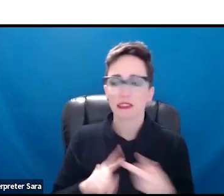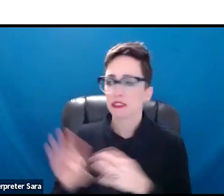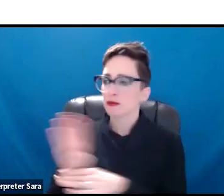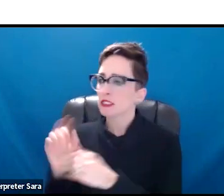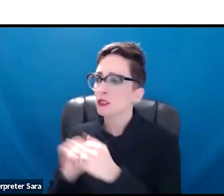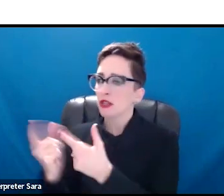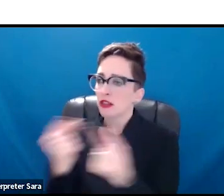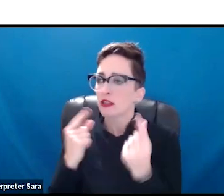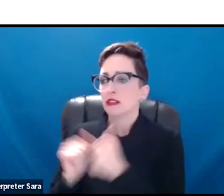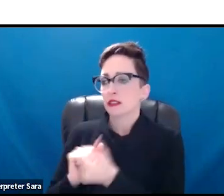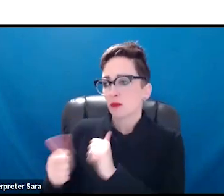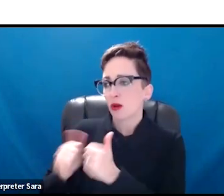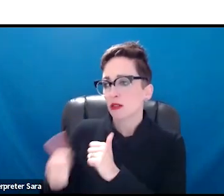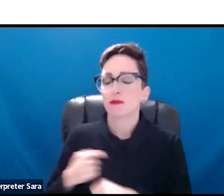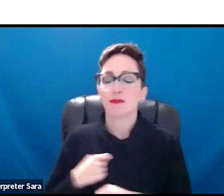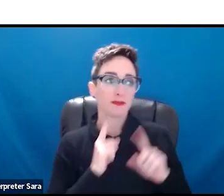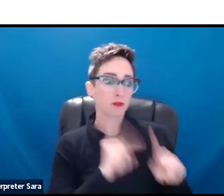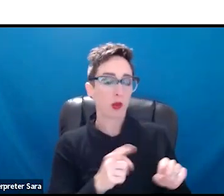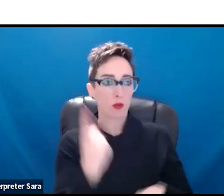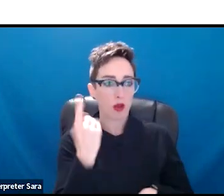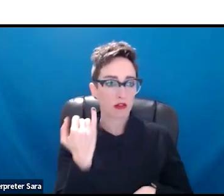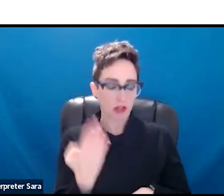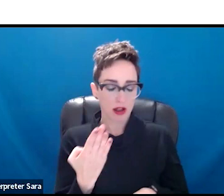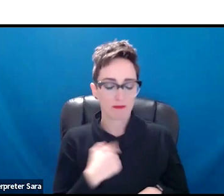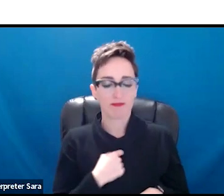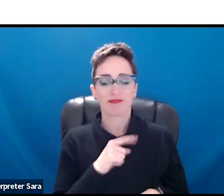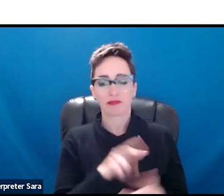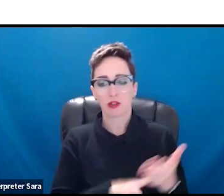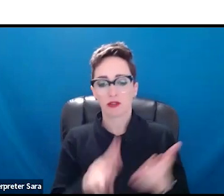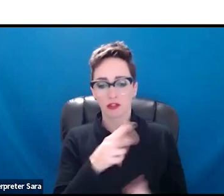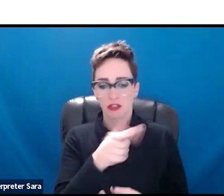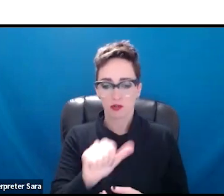I went to one of my jobs at a University of Georgia football game